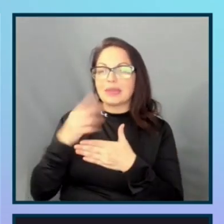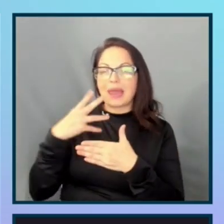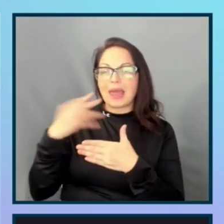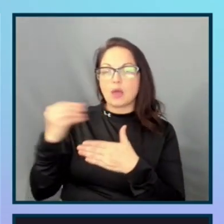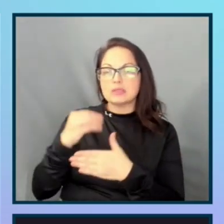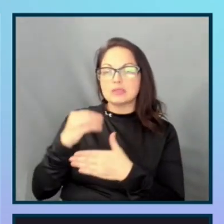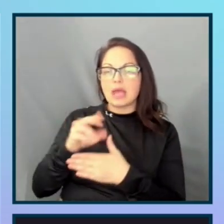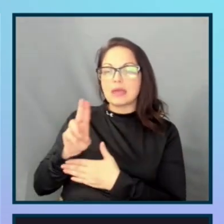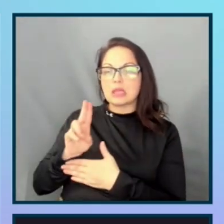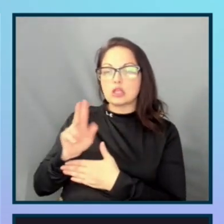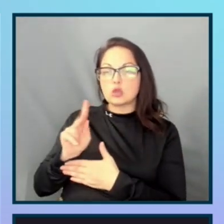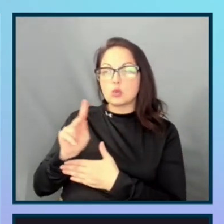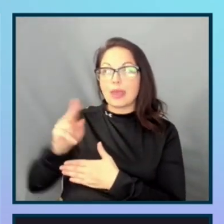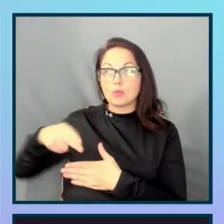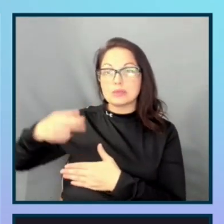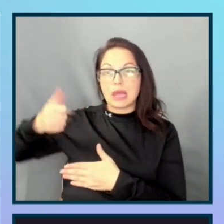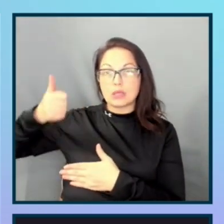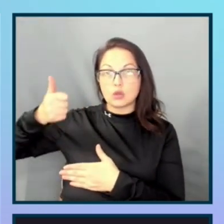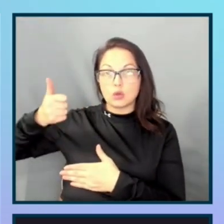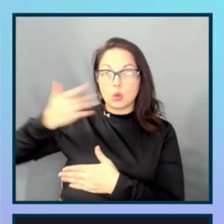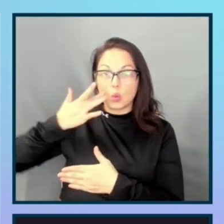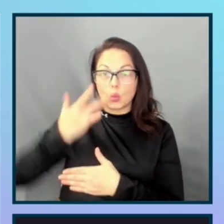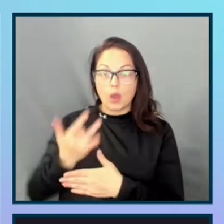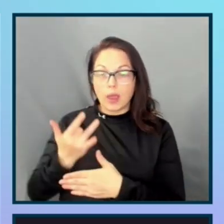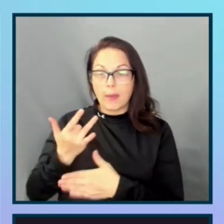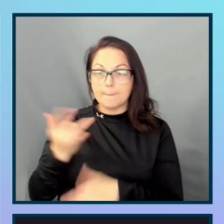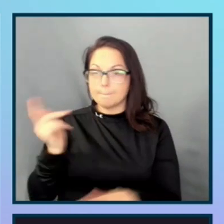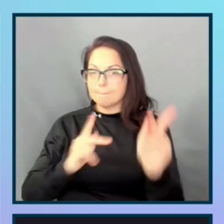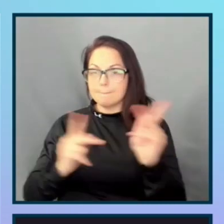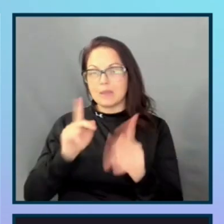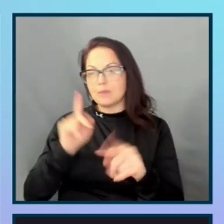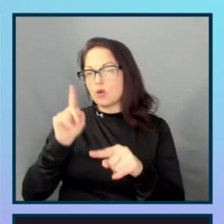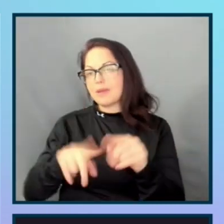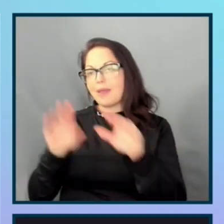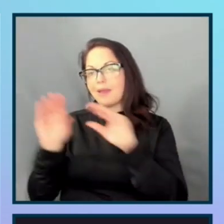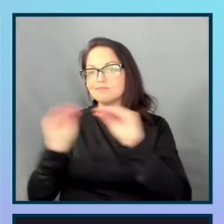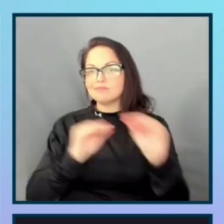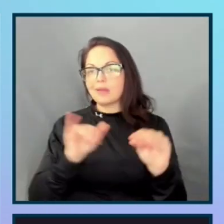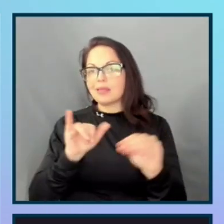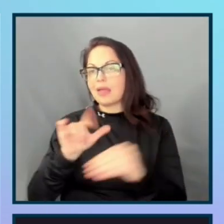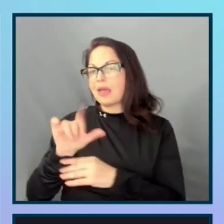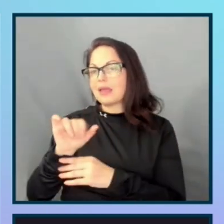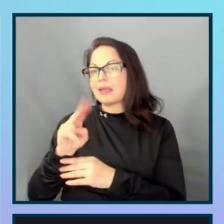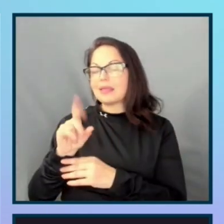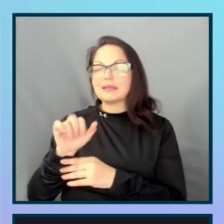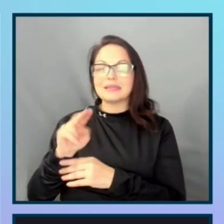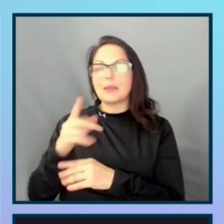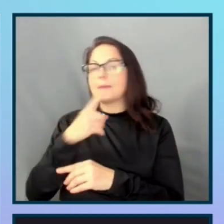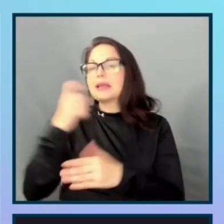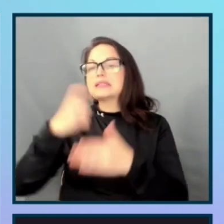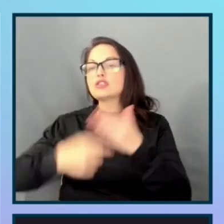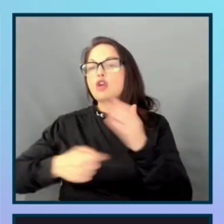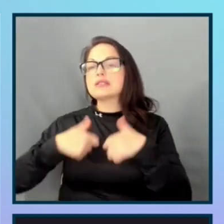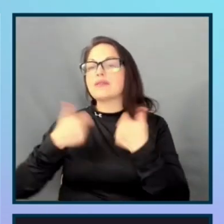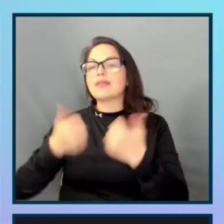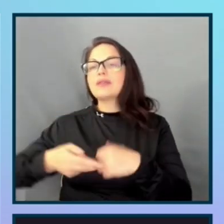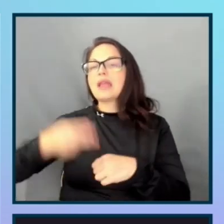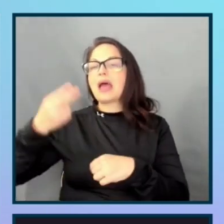Partially because people can't move into major cities like London because of financial constraints. The cost of living is higher and so on and so forth.